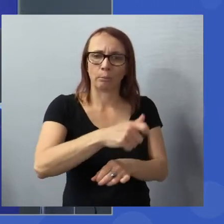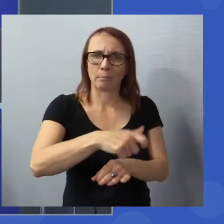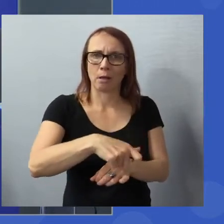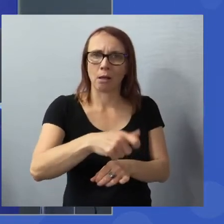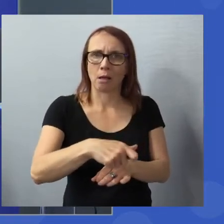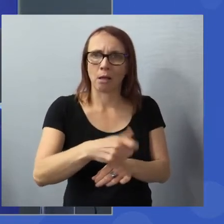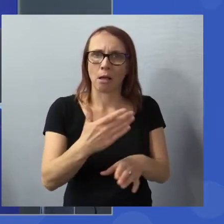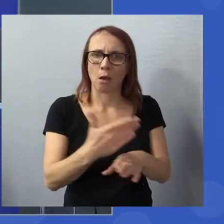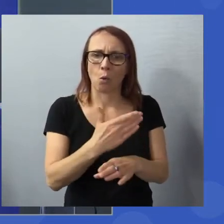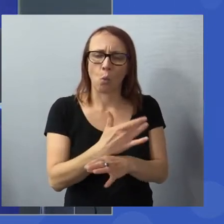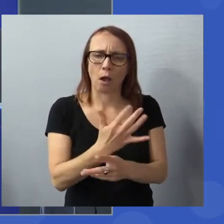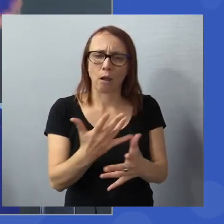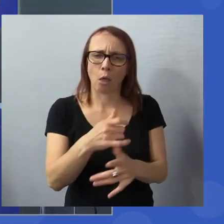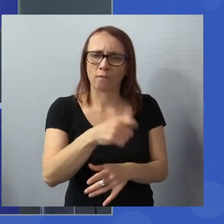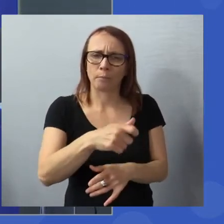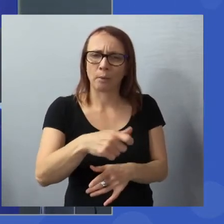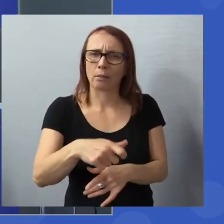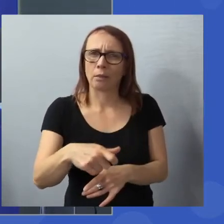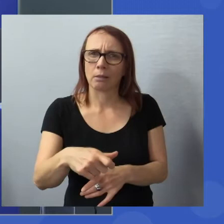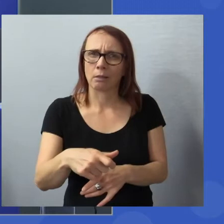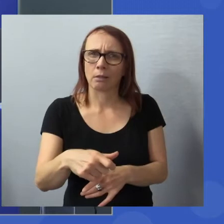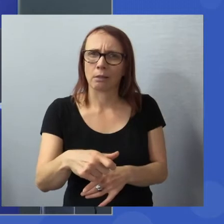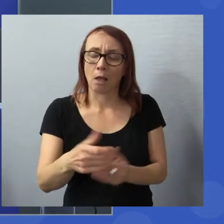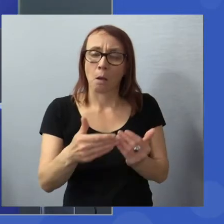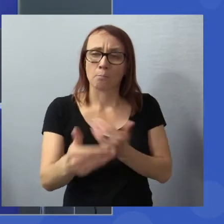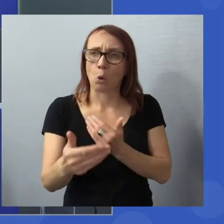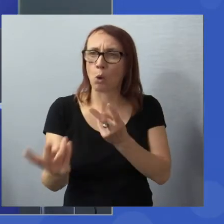lot with with people they speak with people a lot more than in many countries